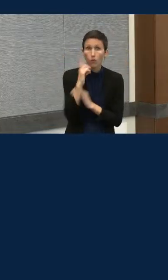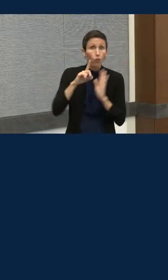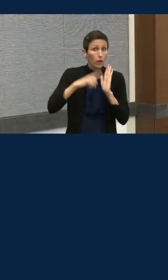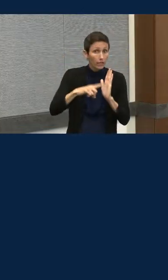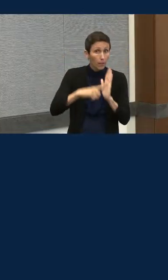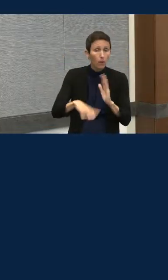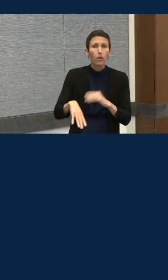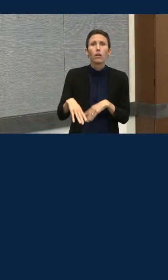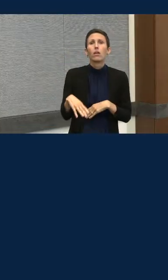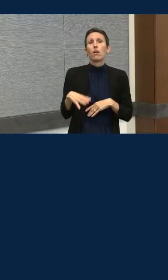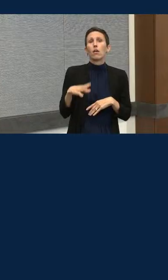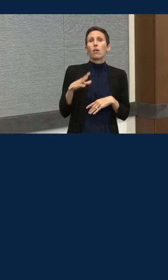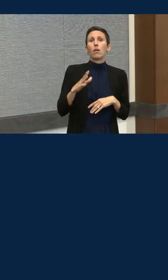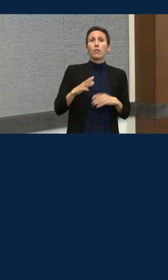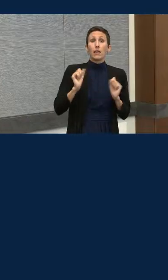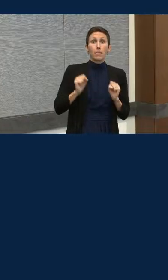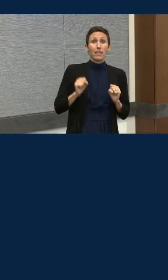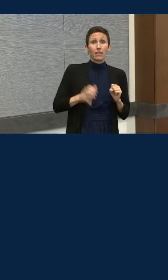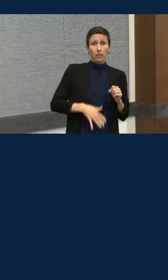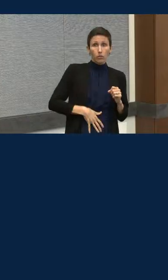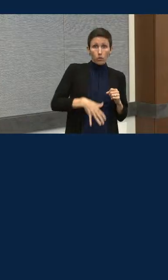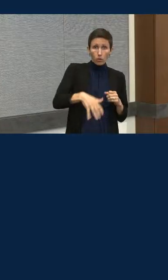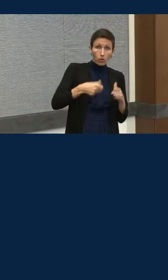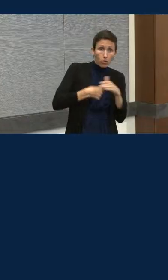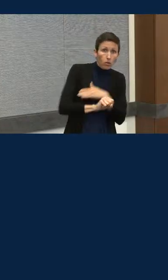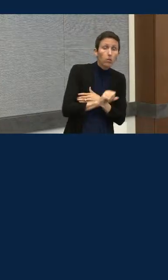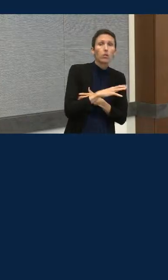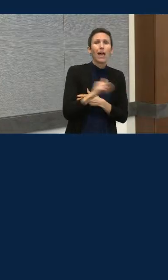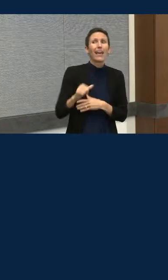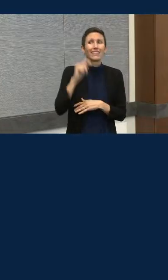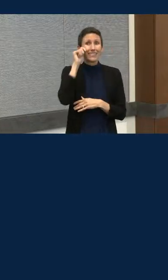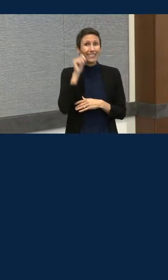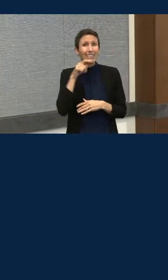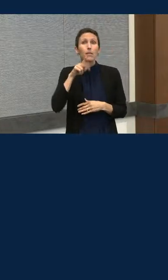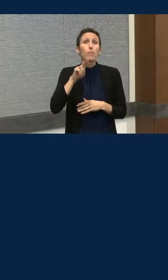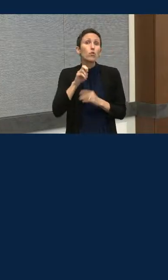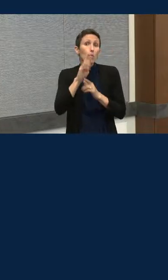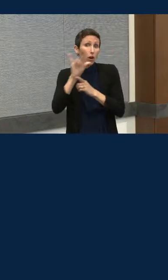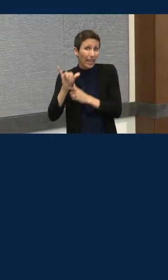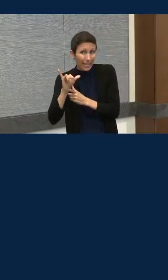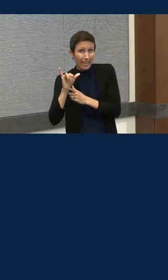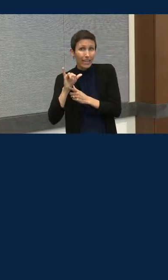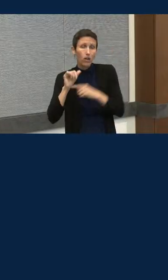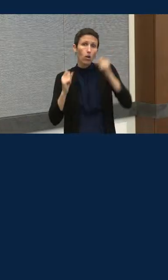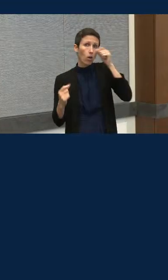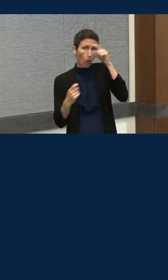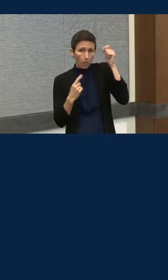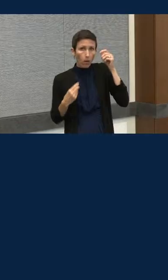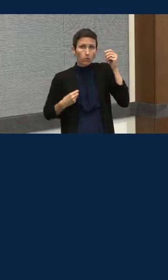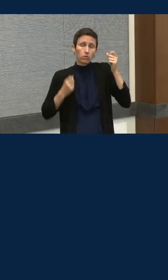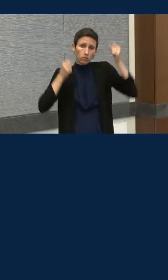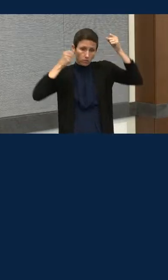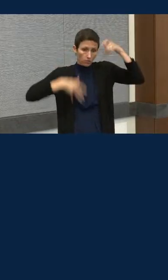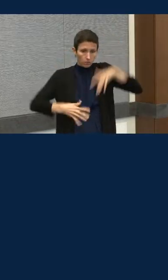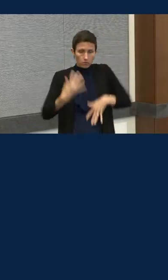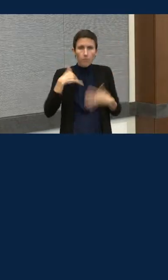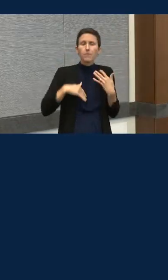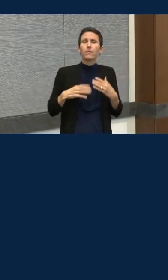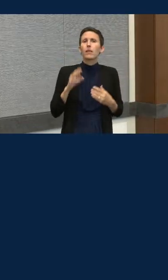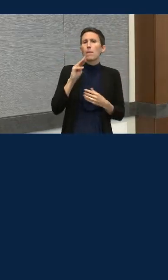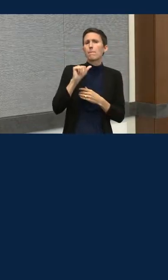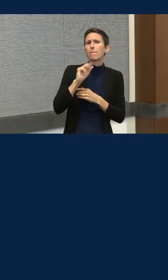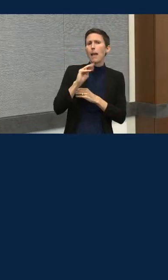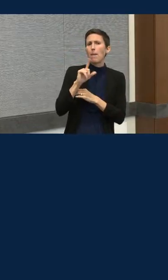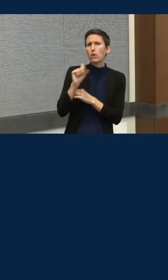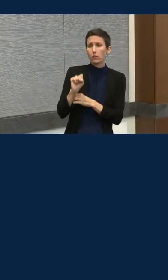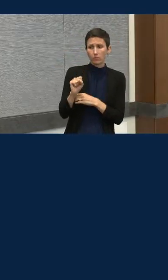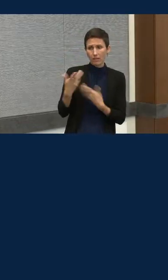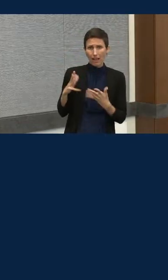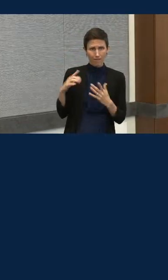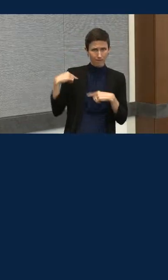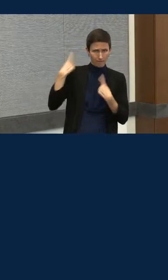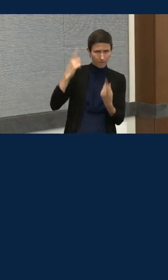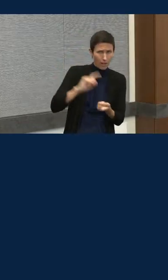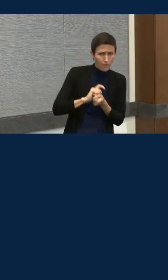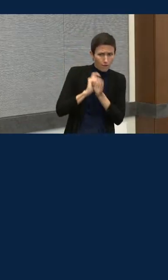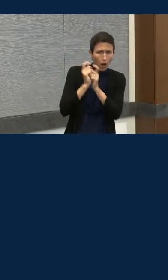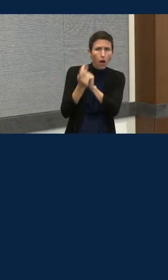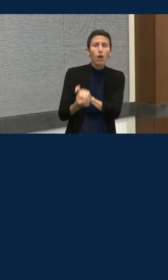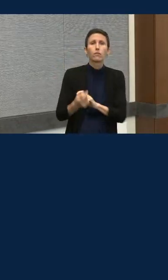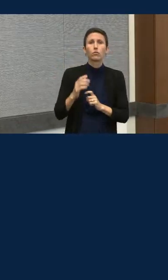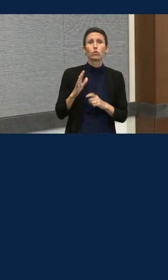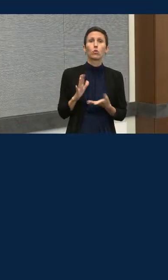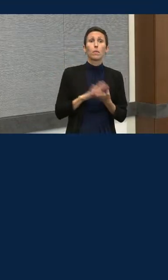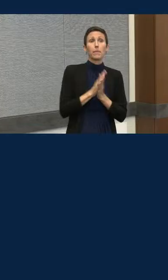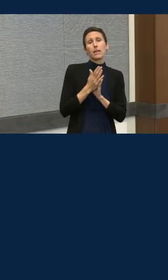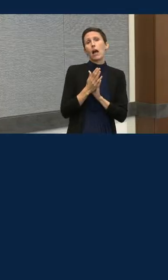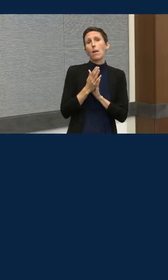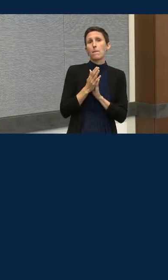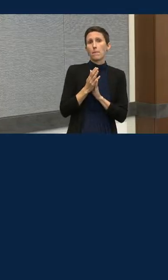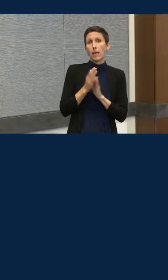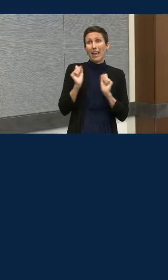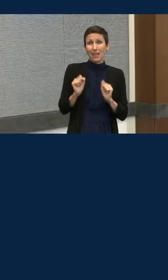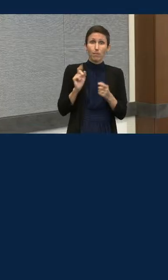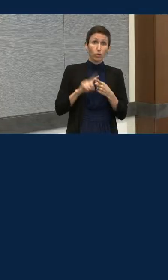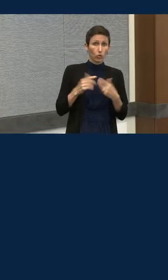example fertility and maturation